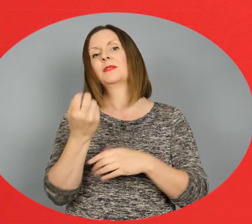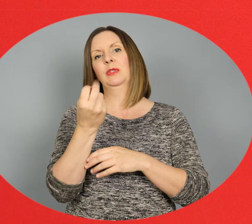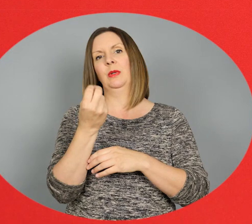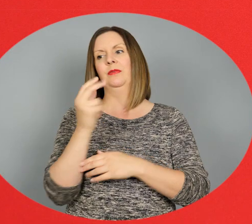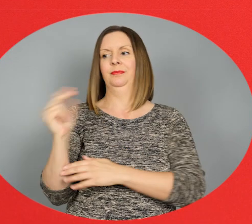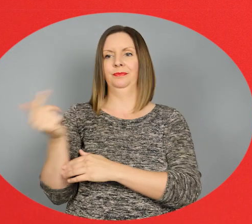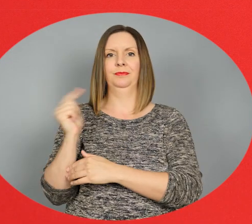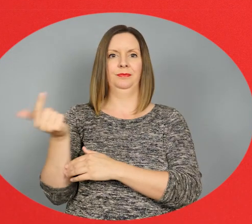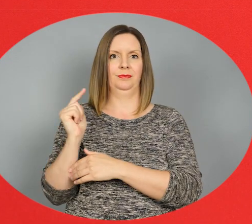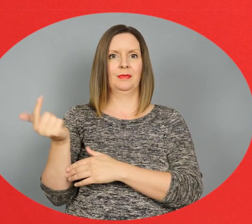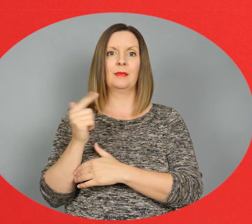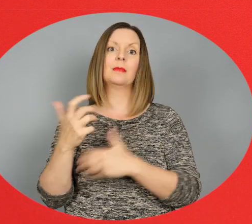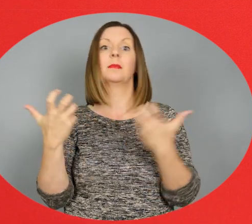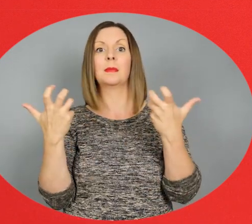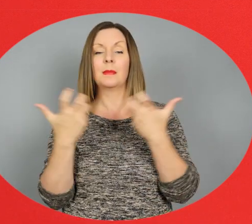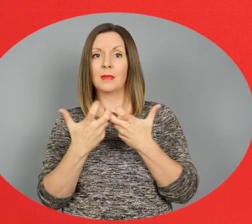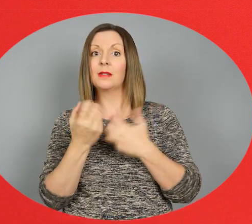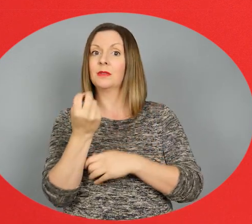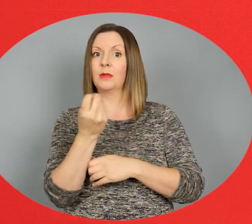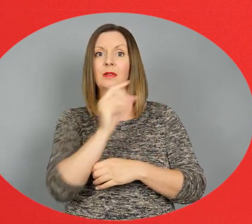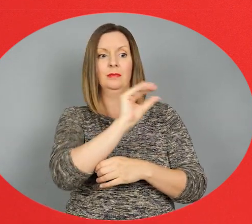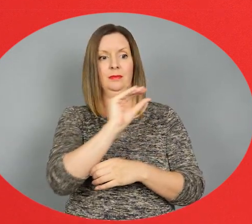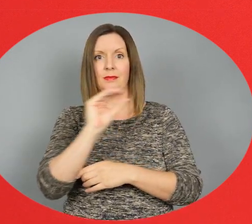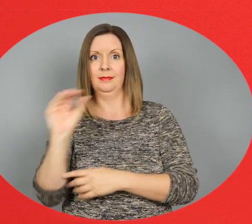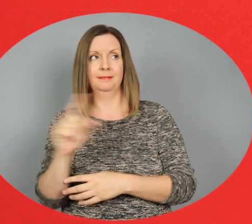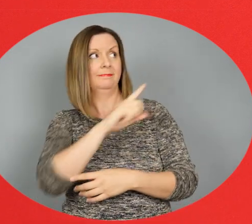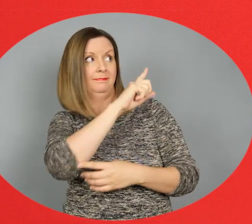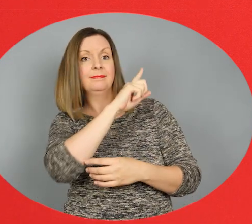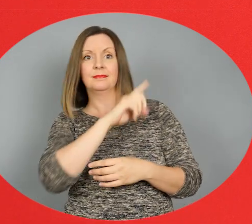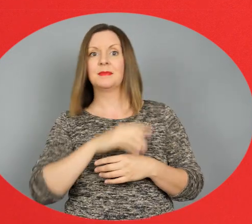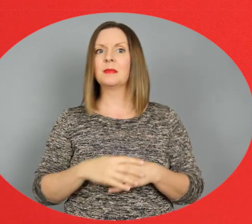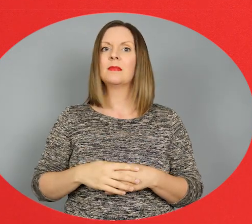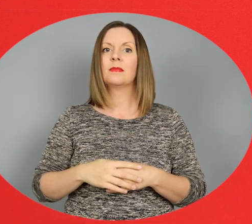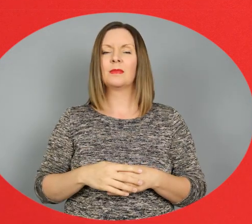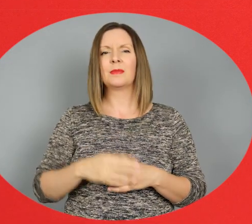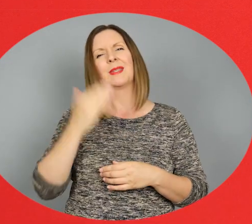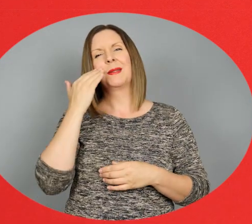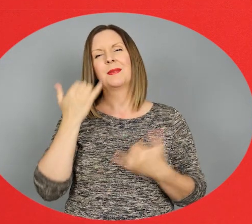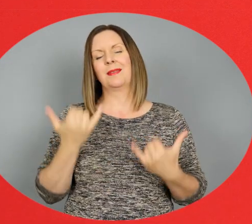a series of 12 turns, and each of these stacks represents a turn of the game. Now, I know